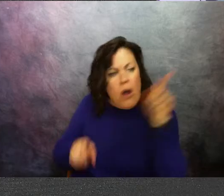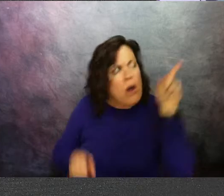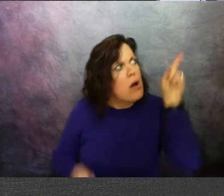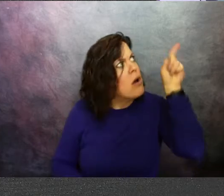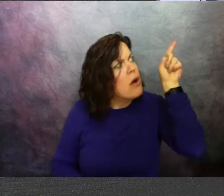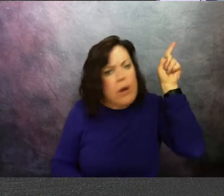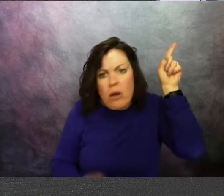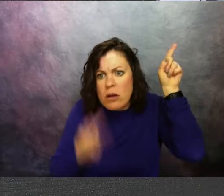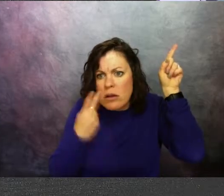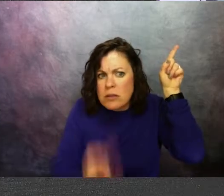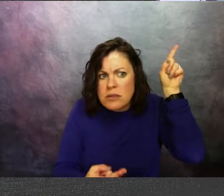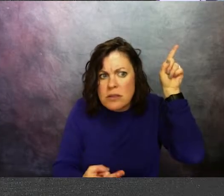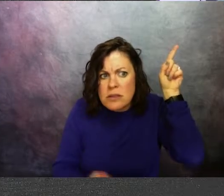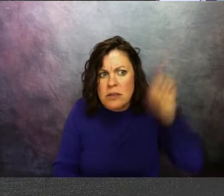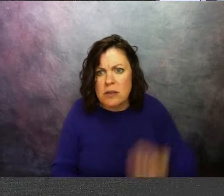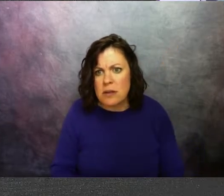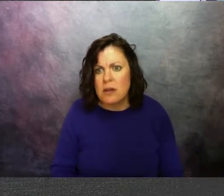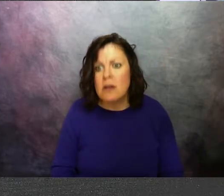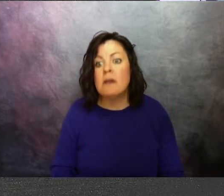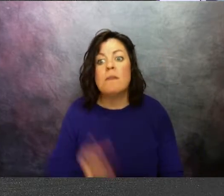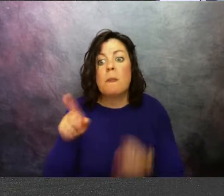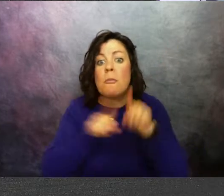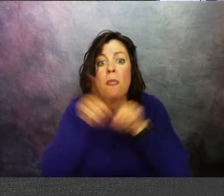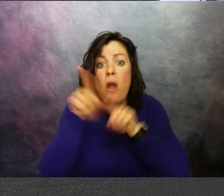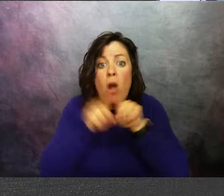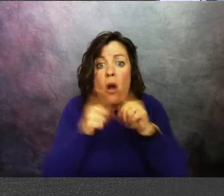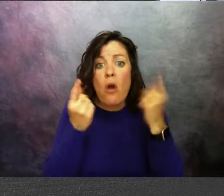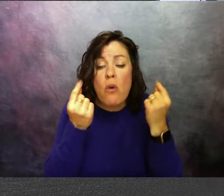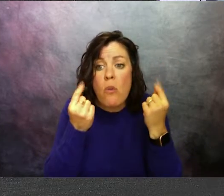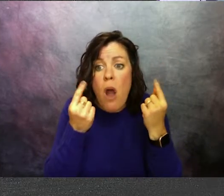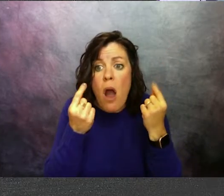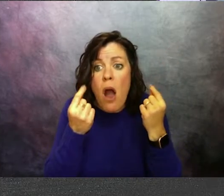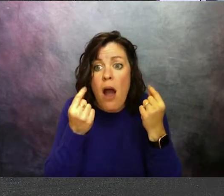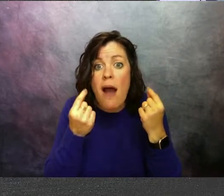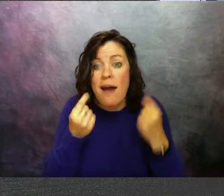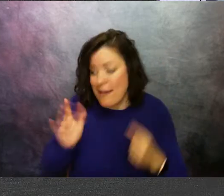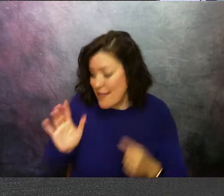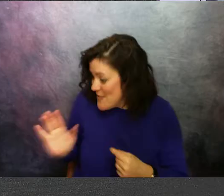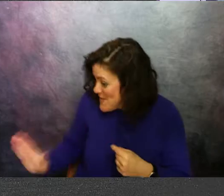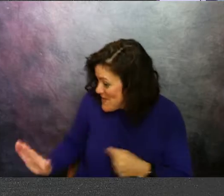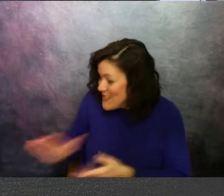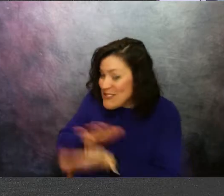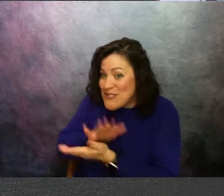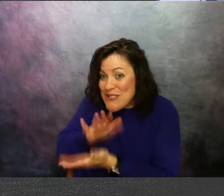Yeah, Right here. The star shows where your school is in your town.